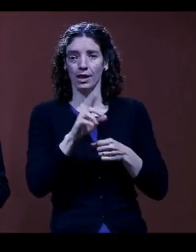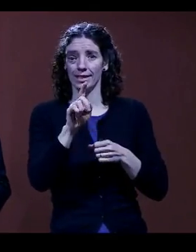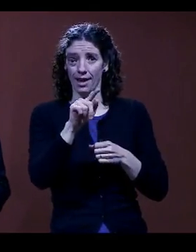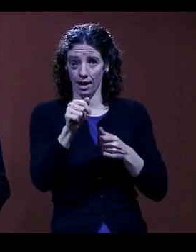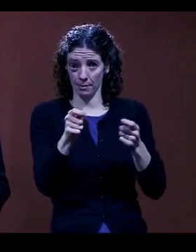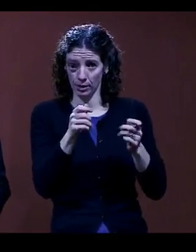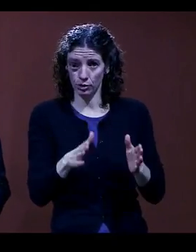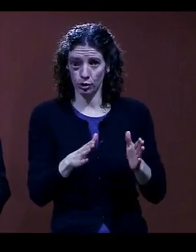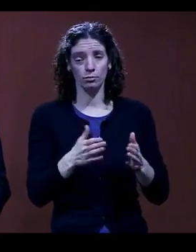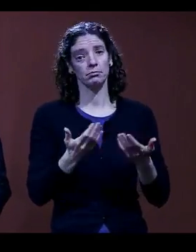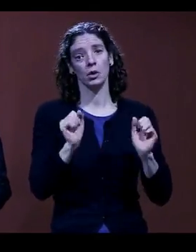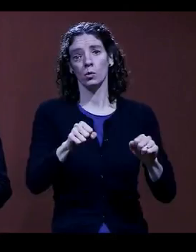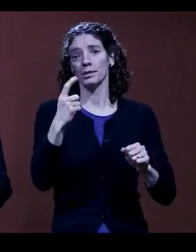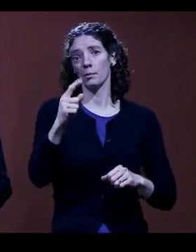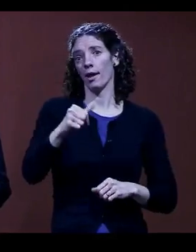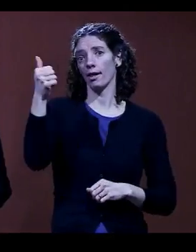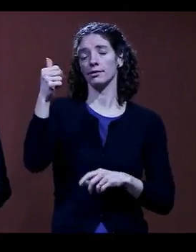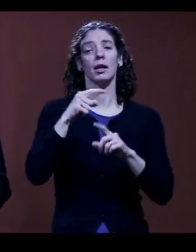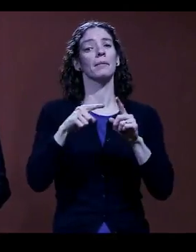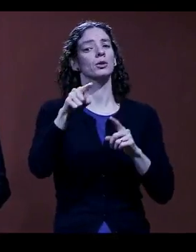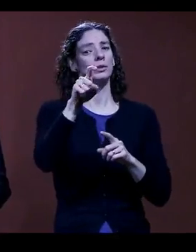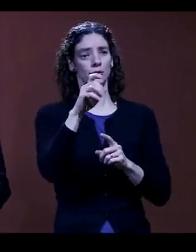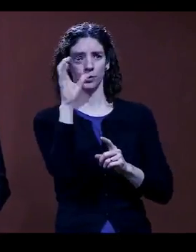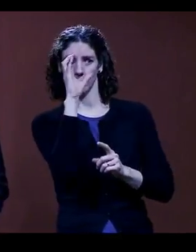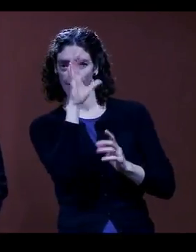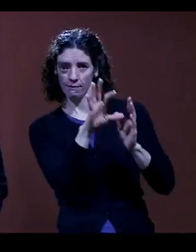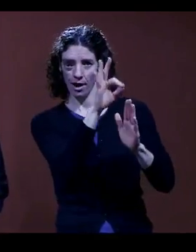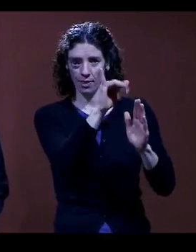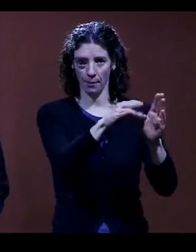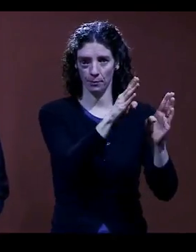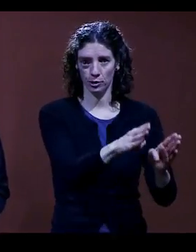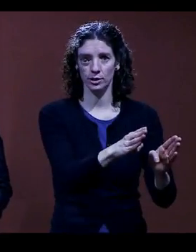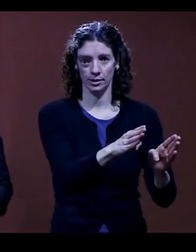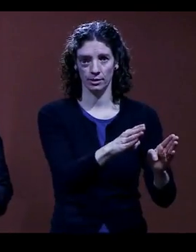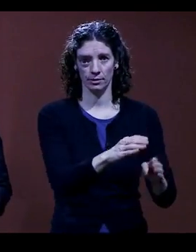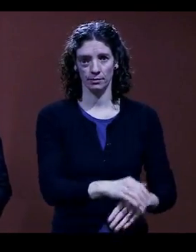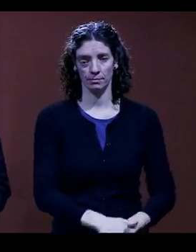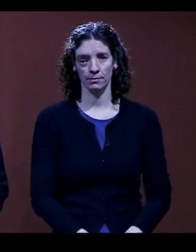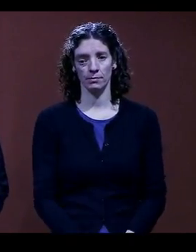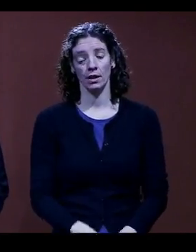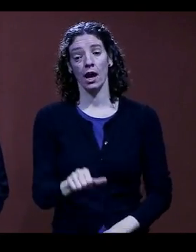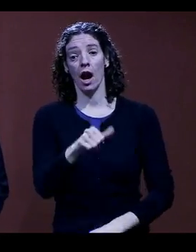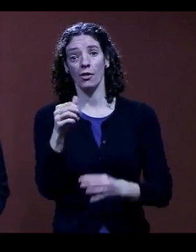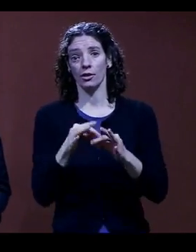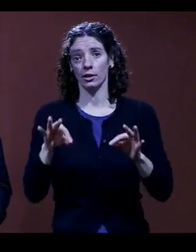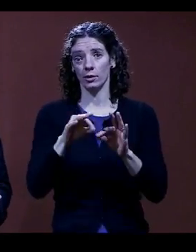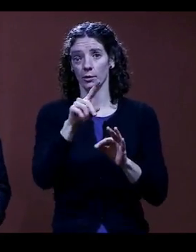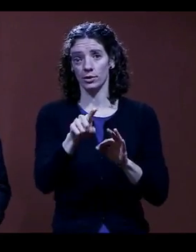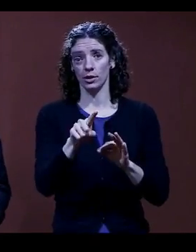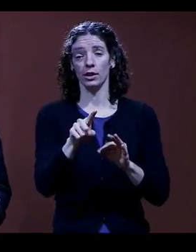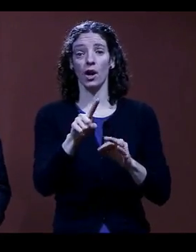It could be someone else, but you need to seek out that person. Then the key question is, What data do I need to ask for?